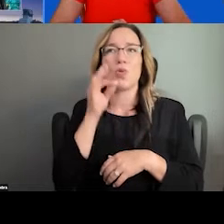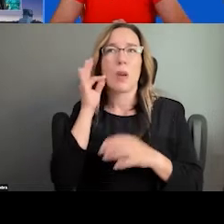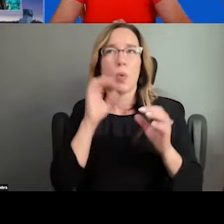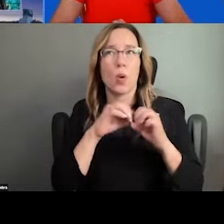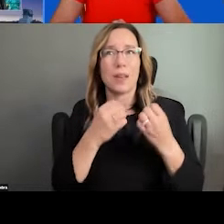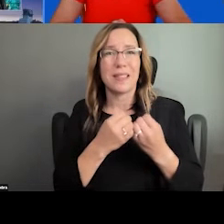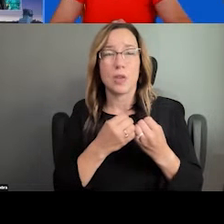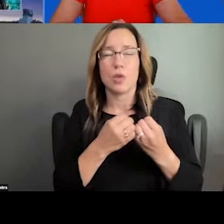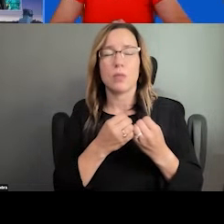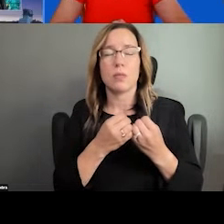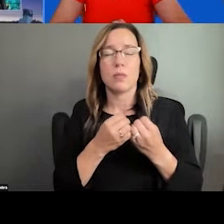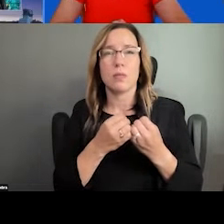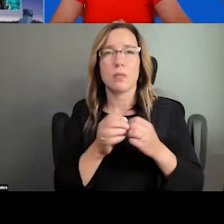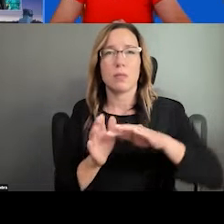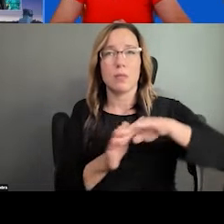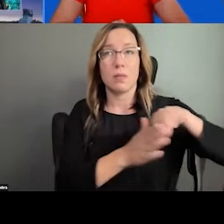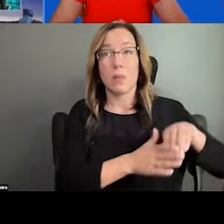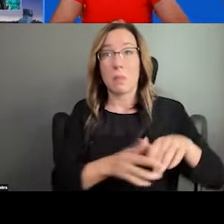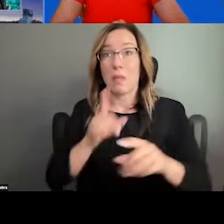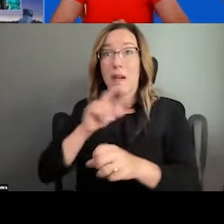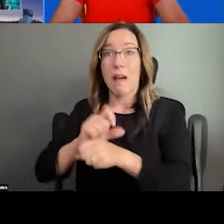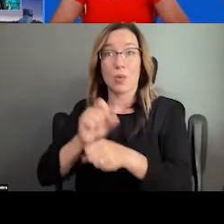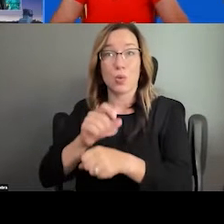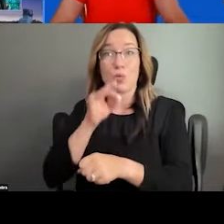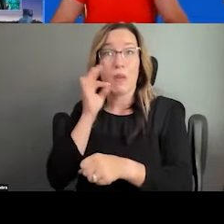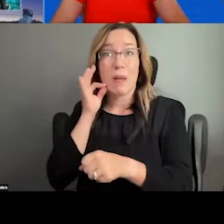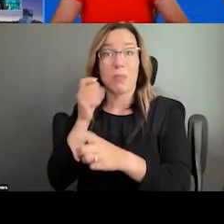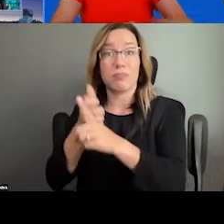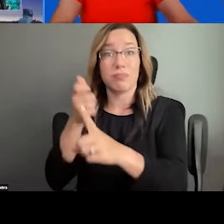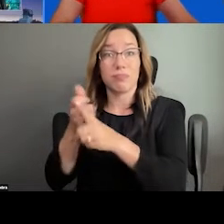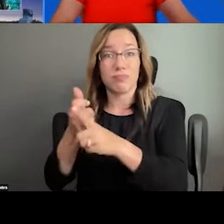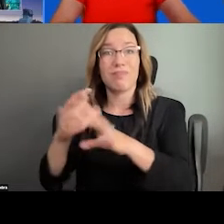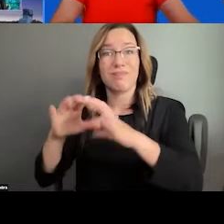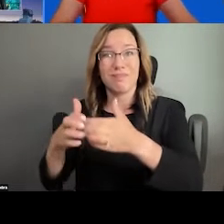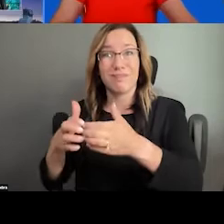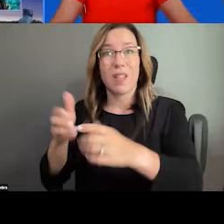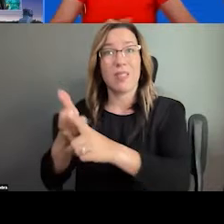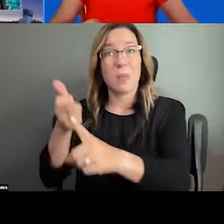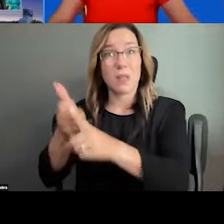themselves that are submitting proposals. Next slide, please.